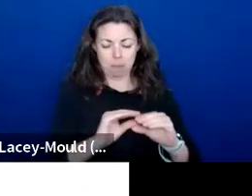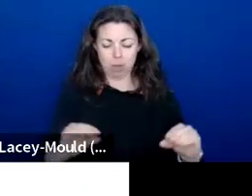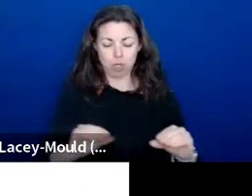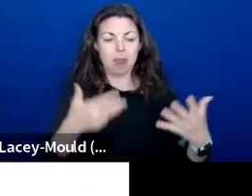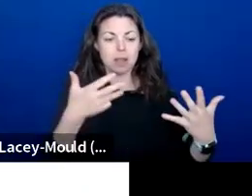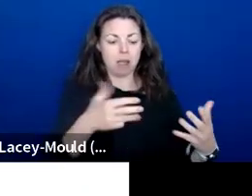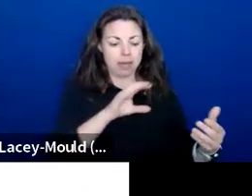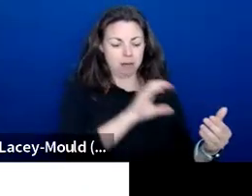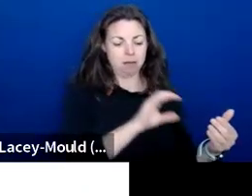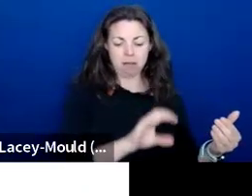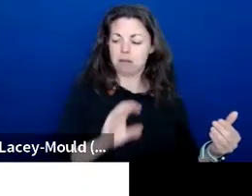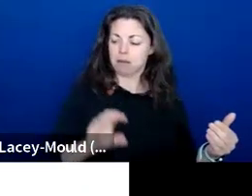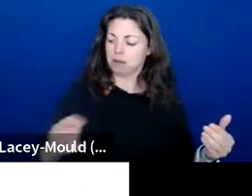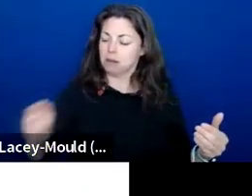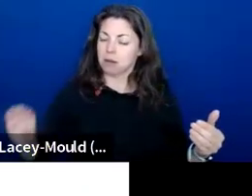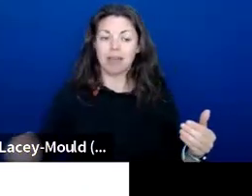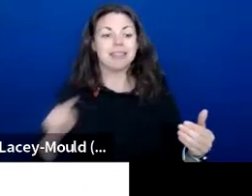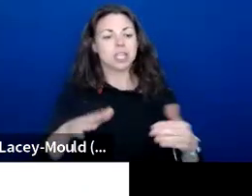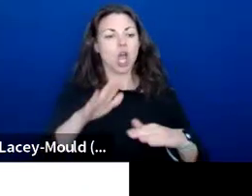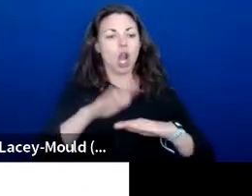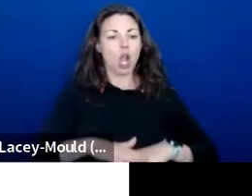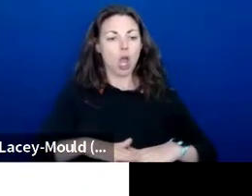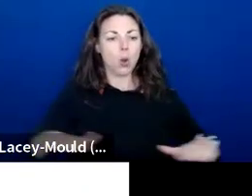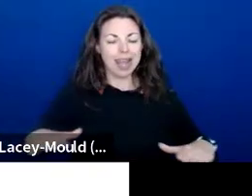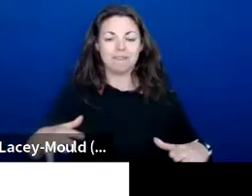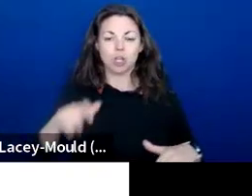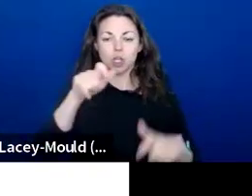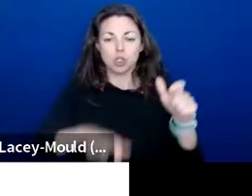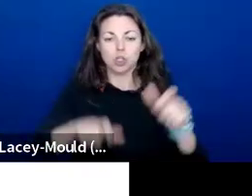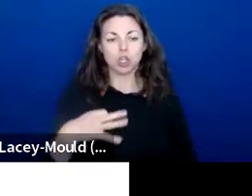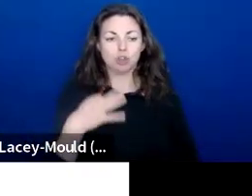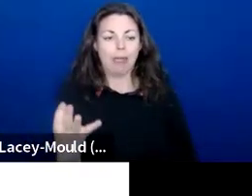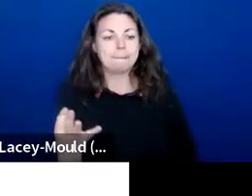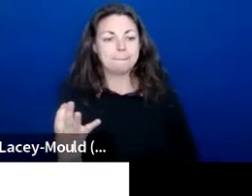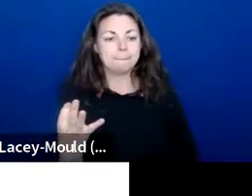and these represent low-level student representatives, students who are studying full